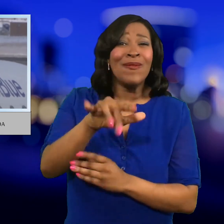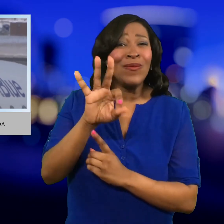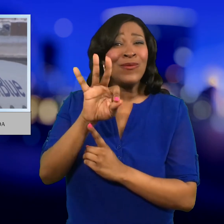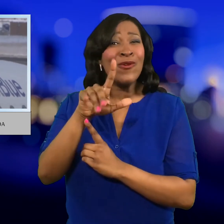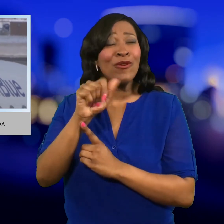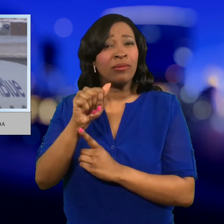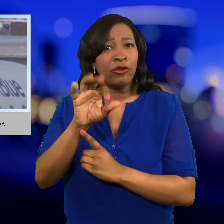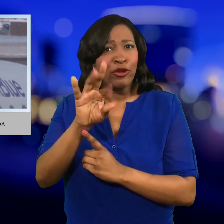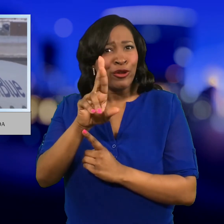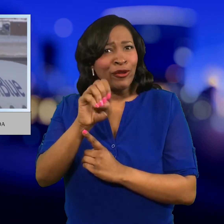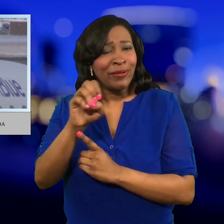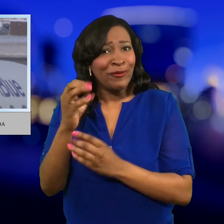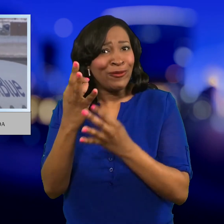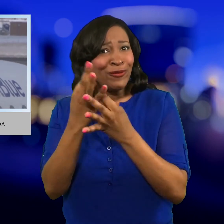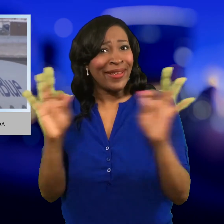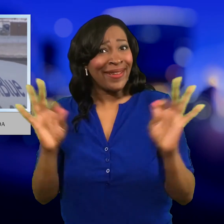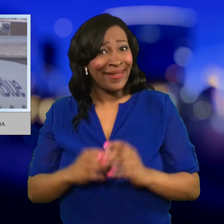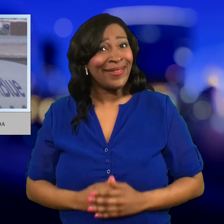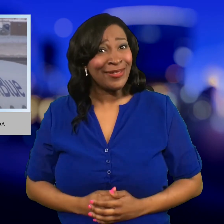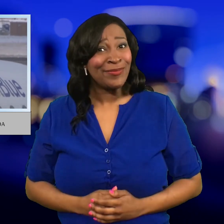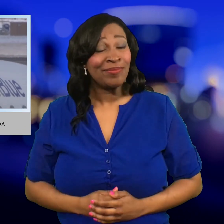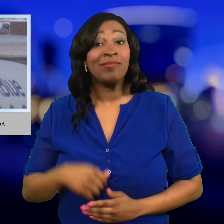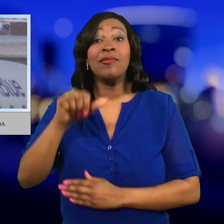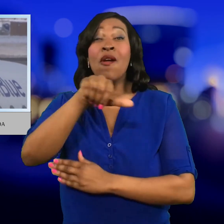traveling to Florida.